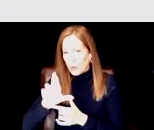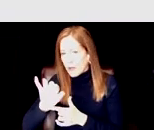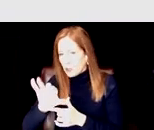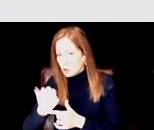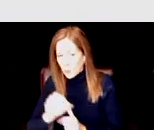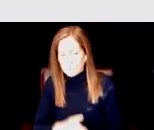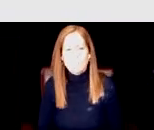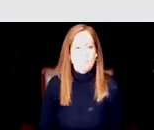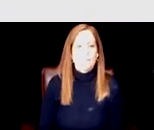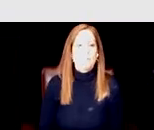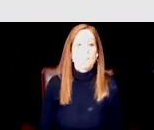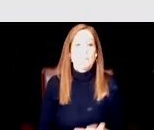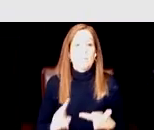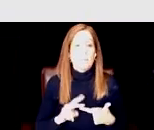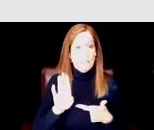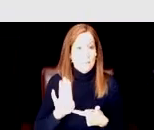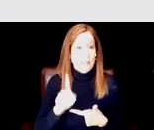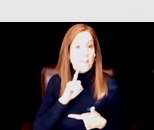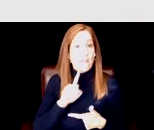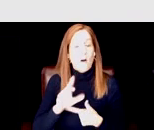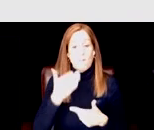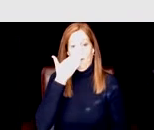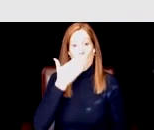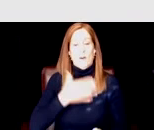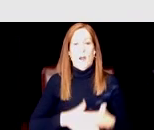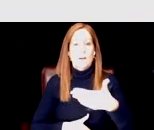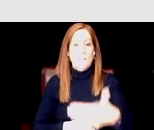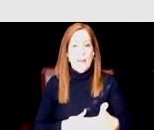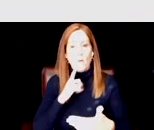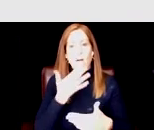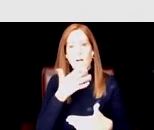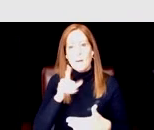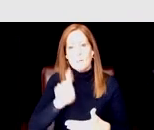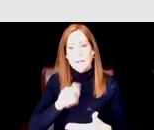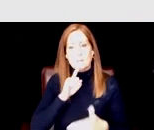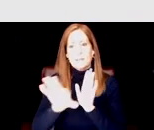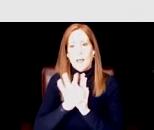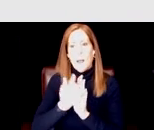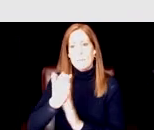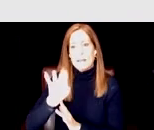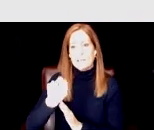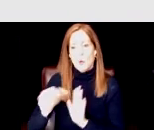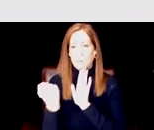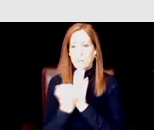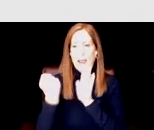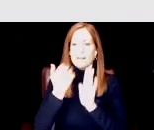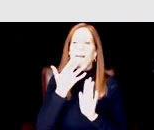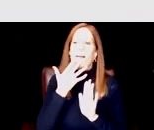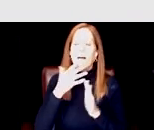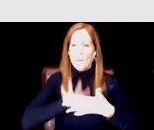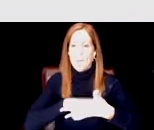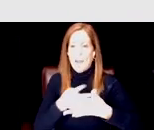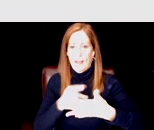Background and foreground colors also have to be selected from the Minnesota Brand Color Palette, and all color combinations